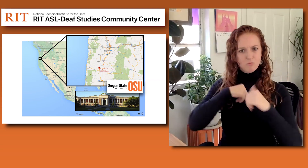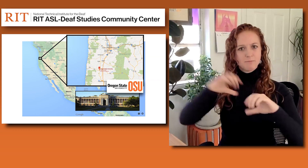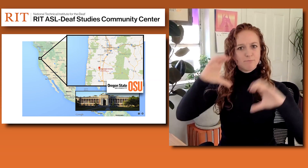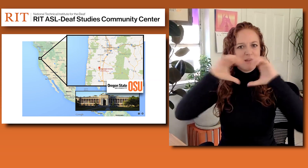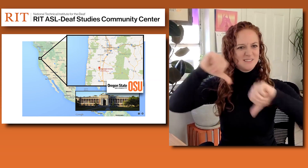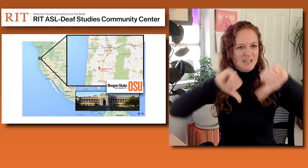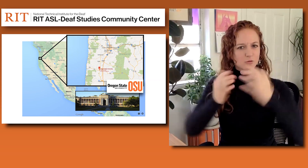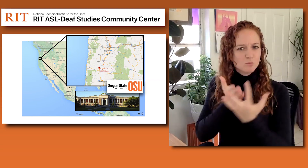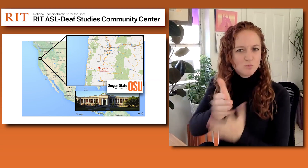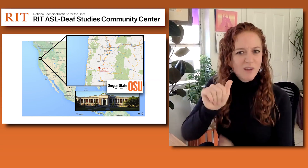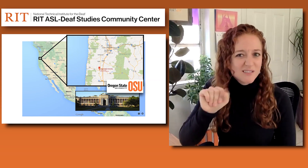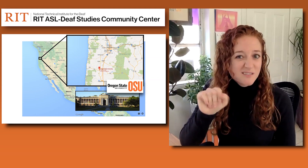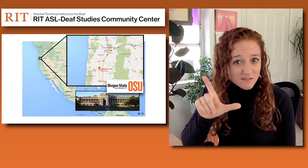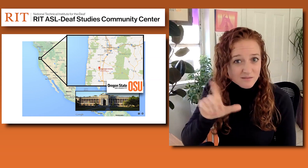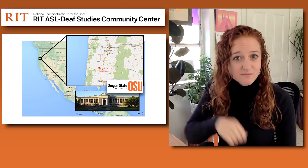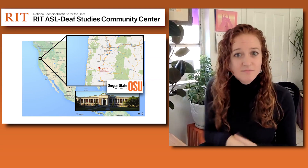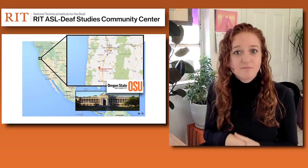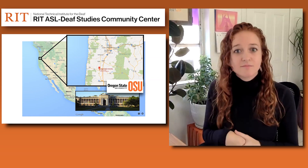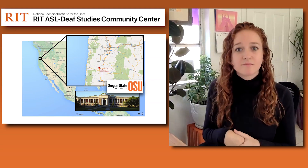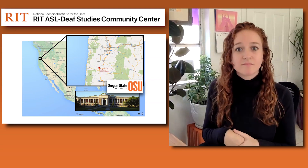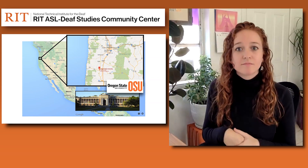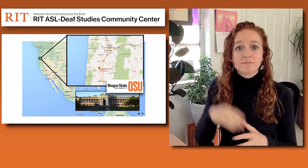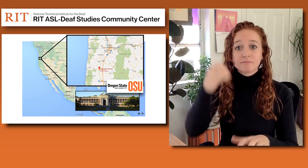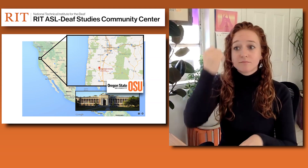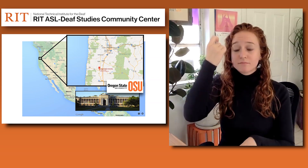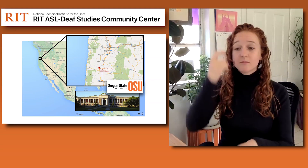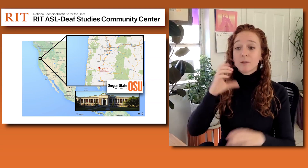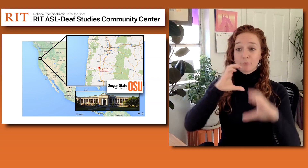How do we communicate science via ASL?